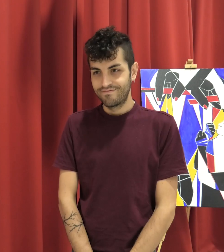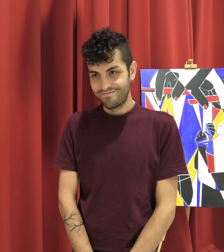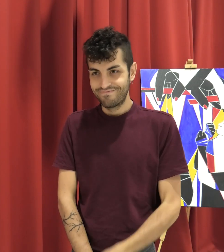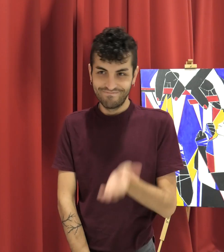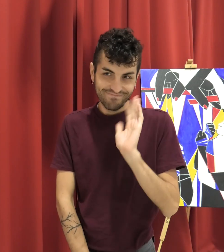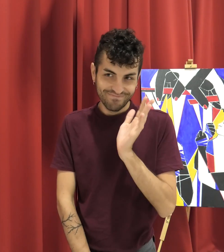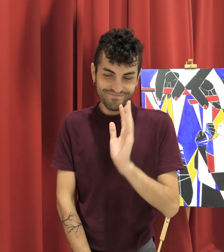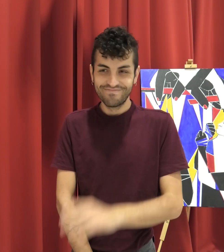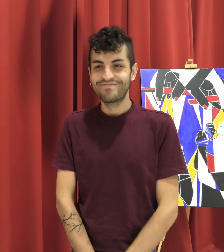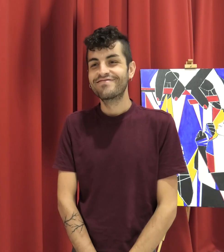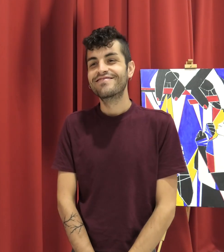Hello